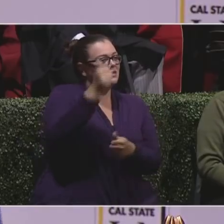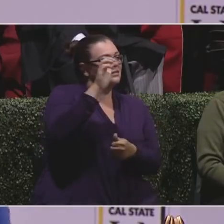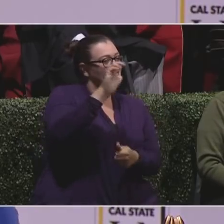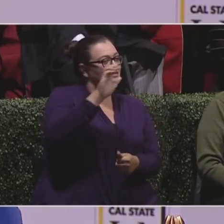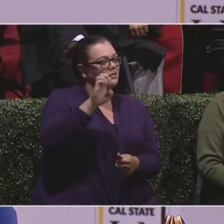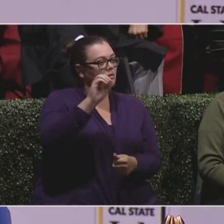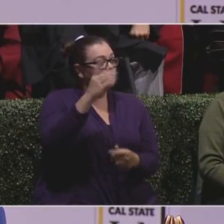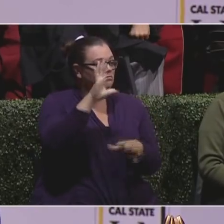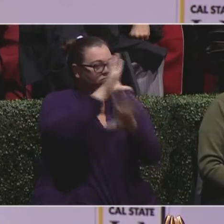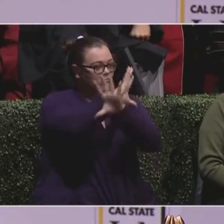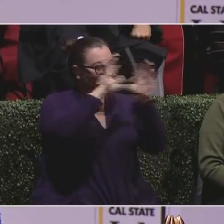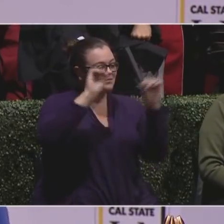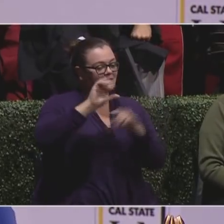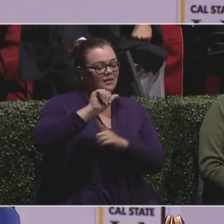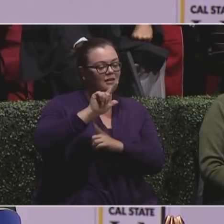KEYNOTE SPEAKER, MR.